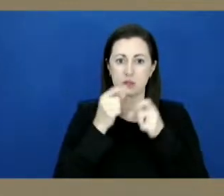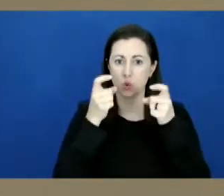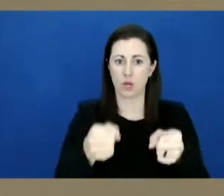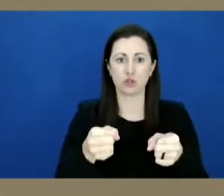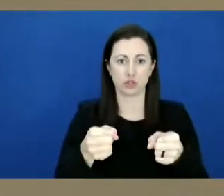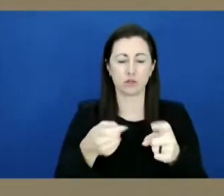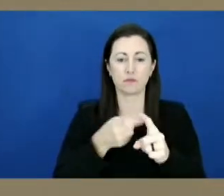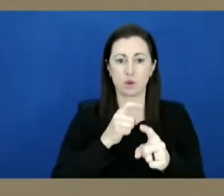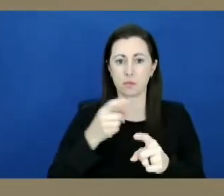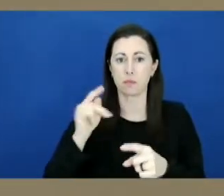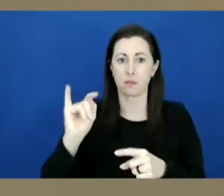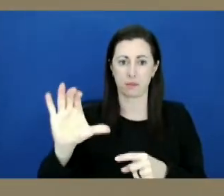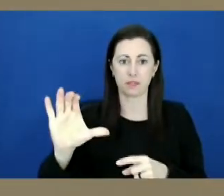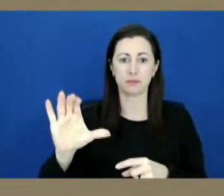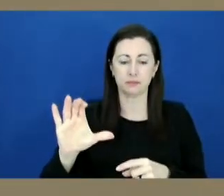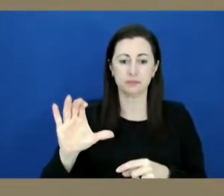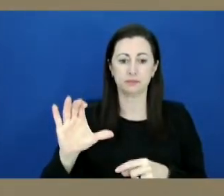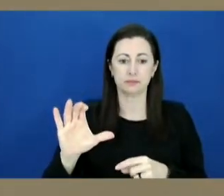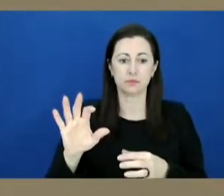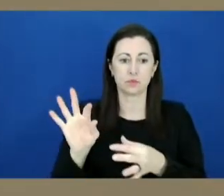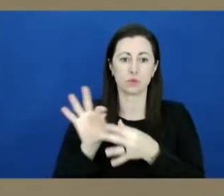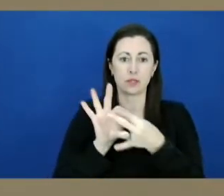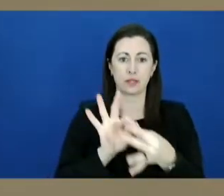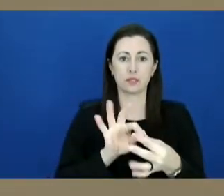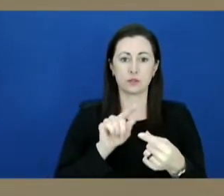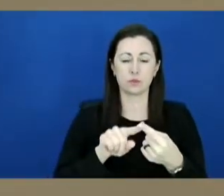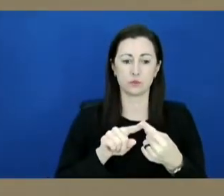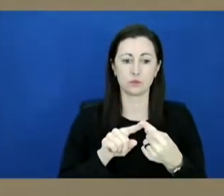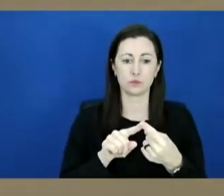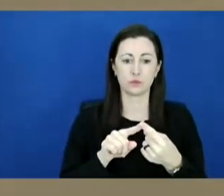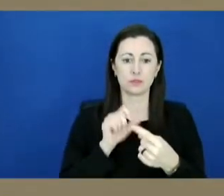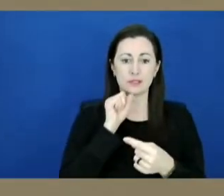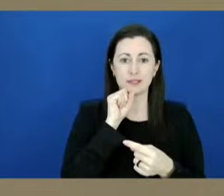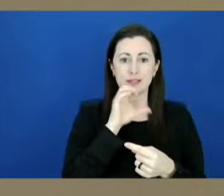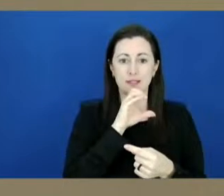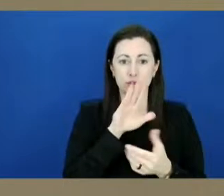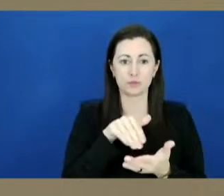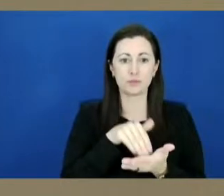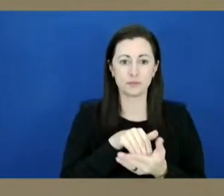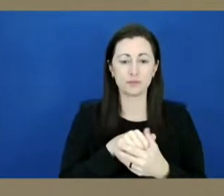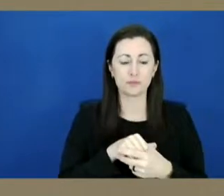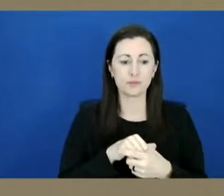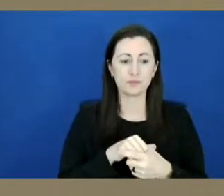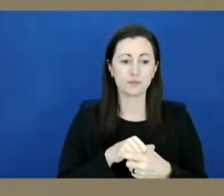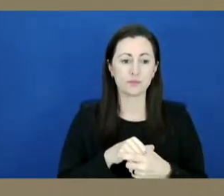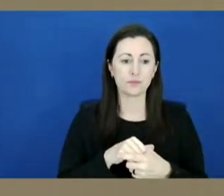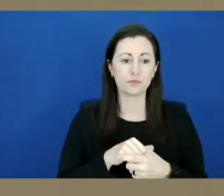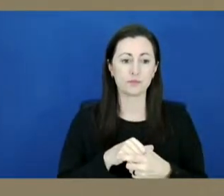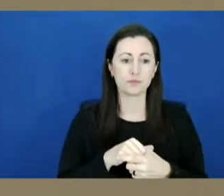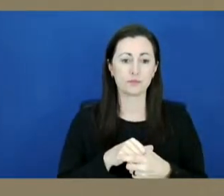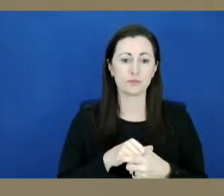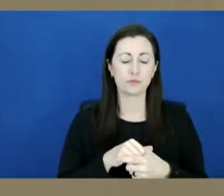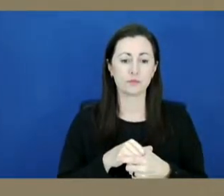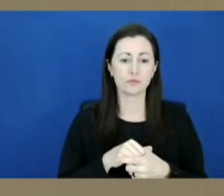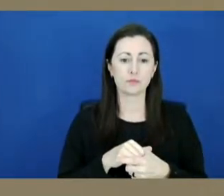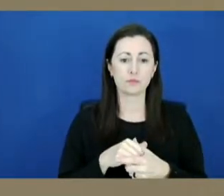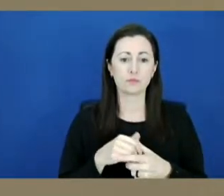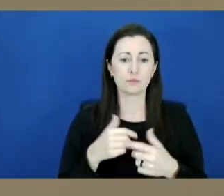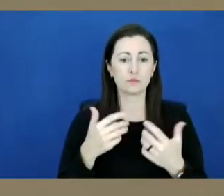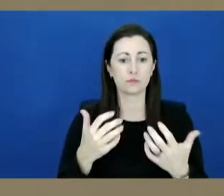I PULLED THIS BECAUSE IT'S RARE